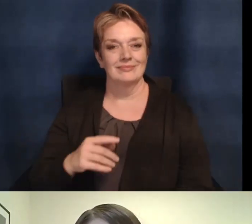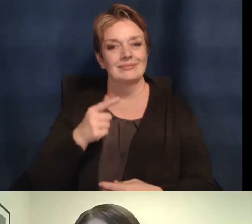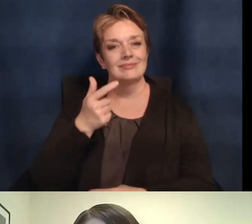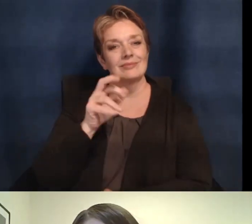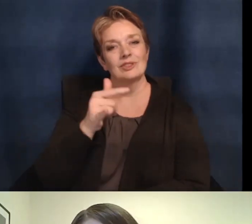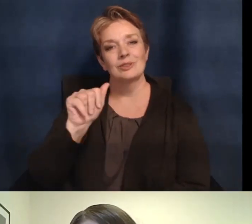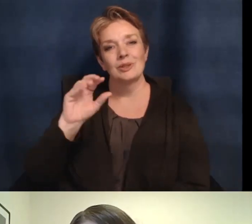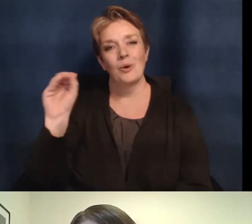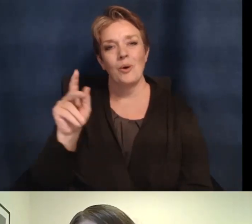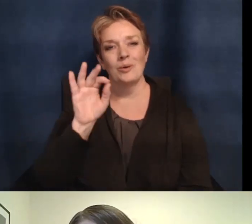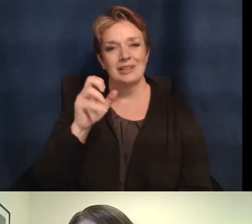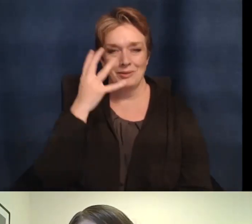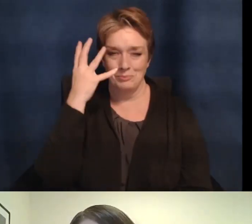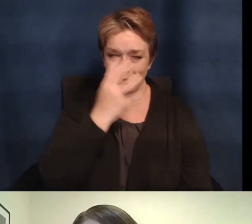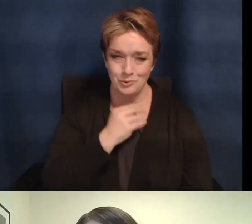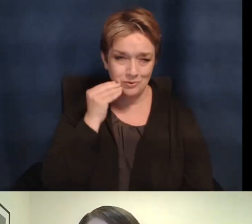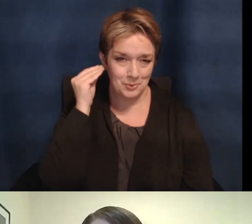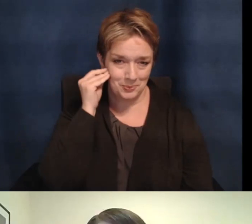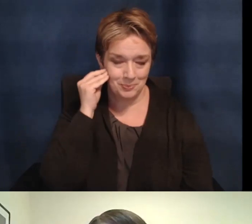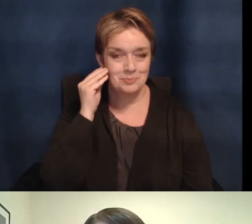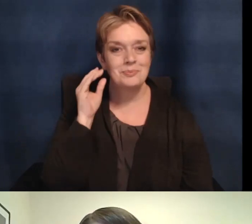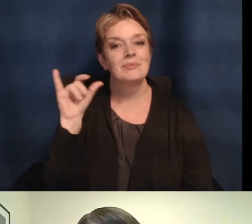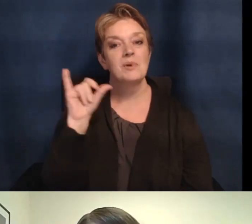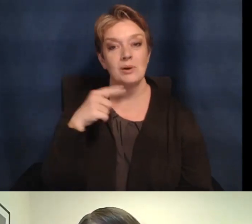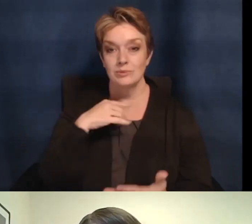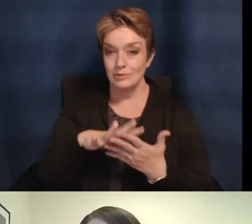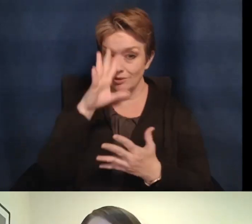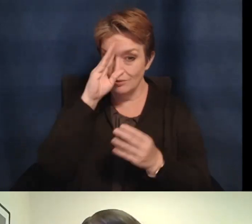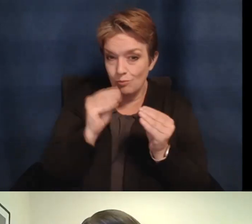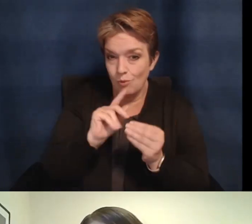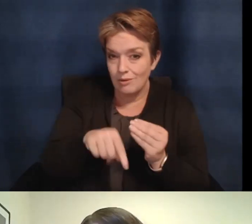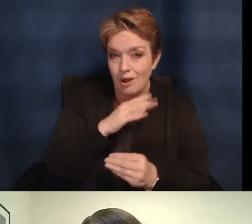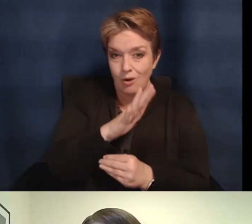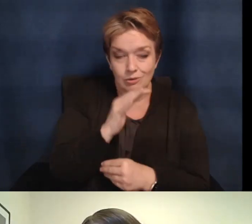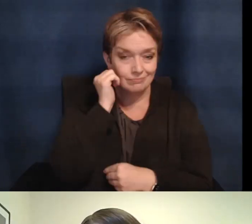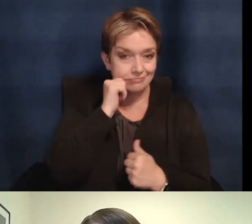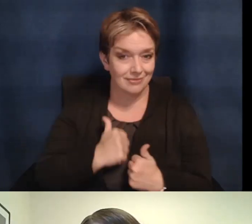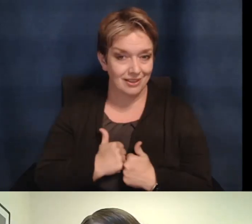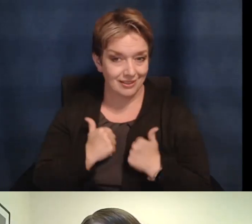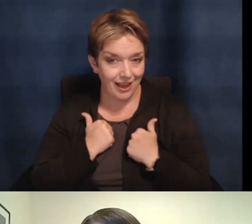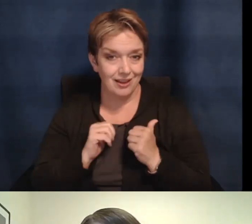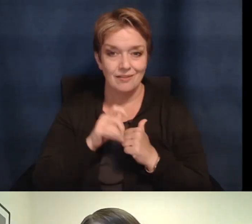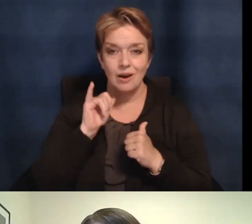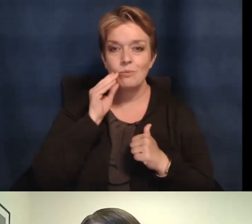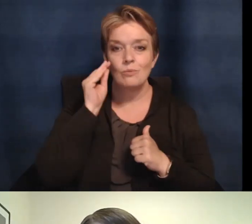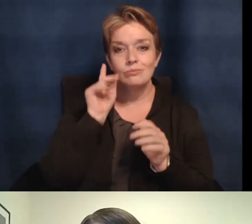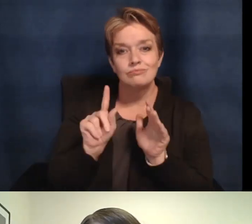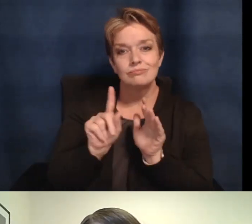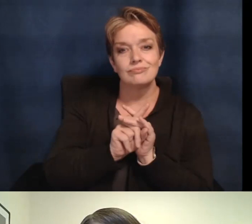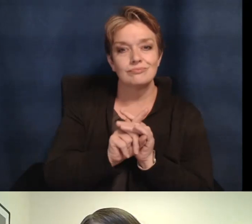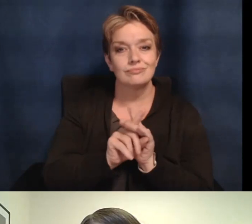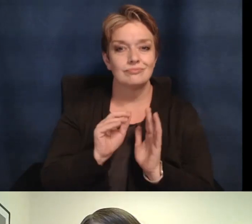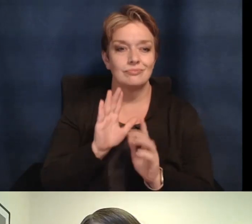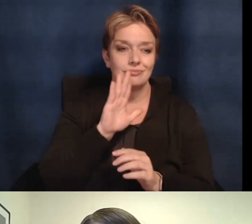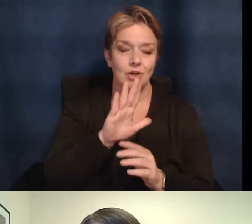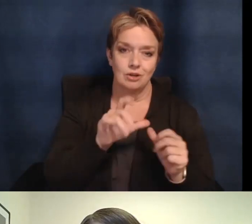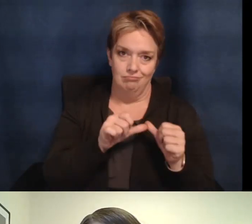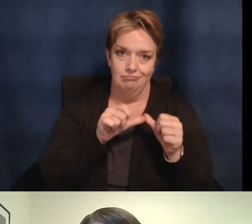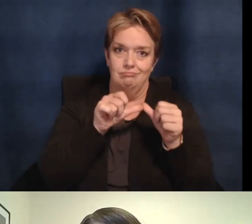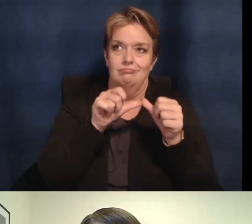but also to learn more about, you know, her daily life and how this home even came to be and her lasting legacy in Abiquiú.